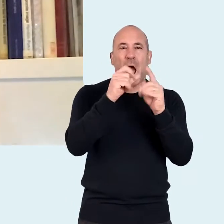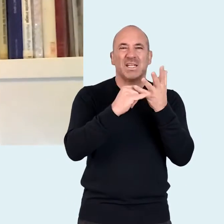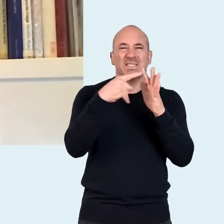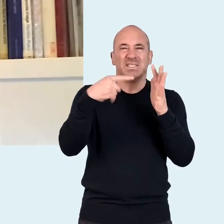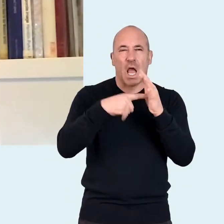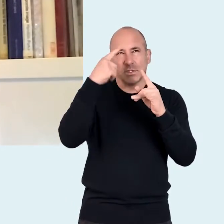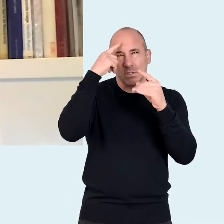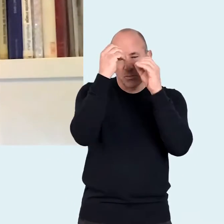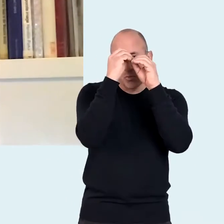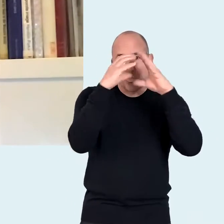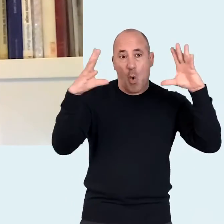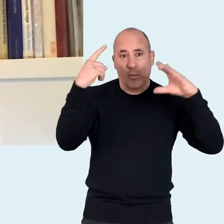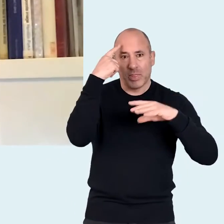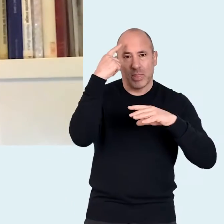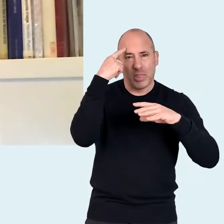Always open and always willing to learn.